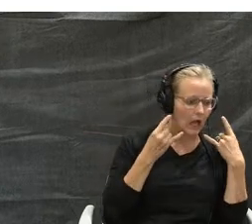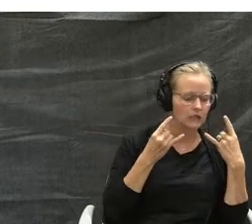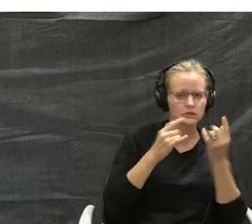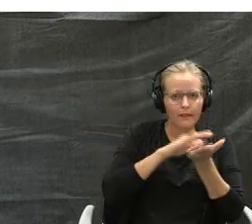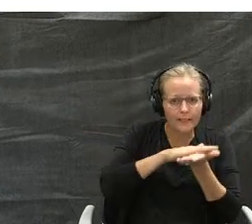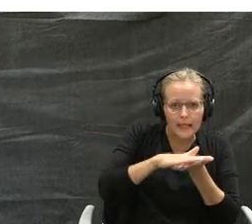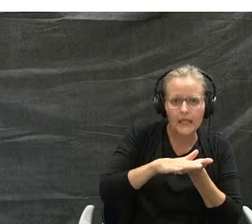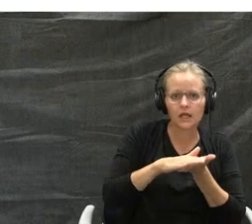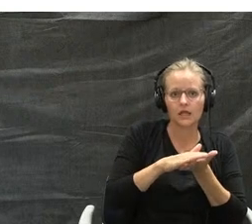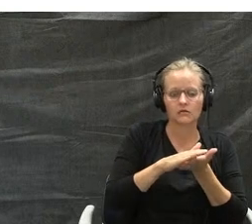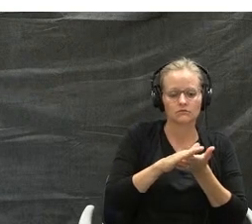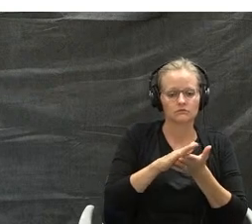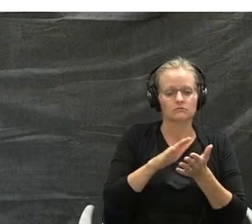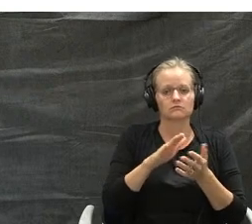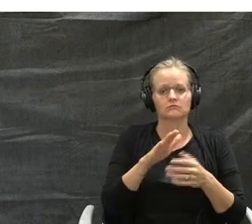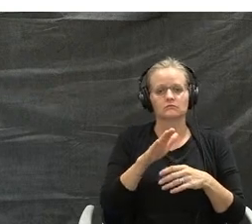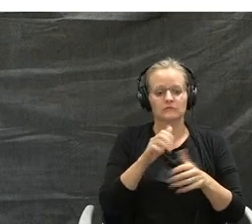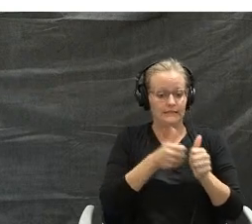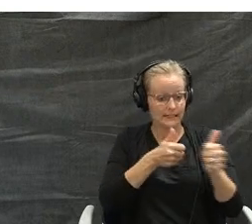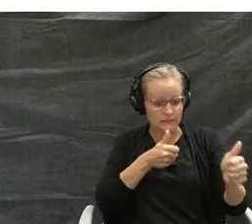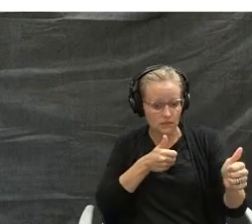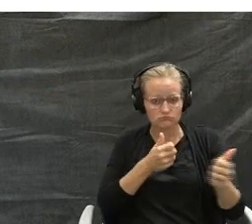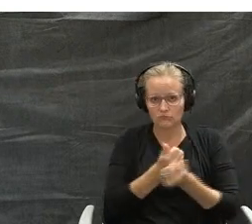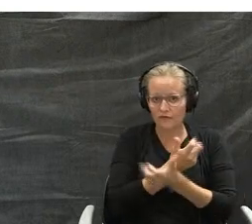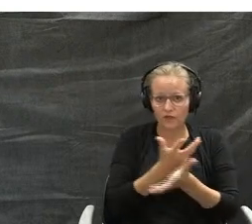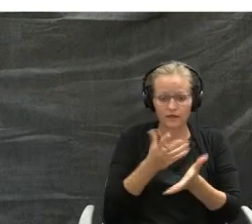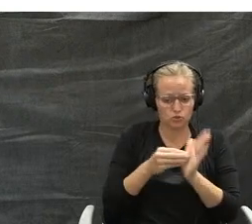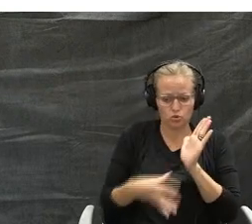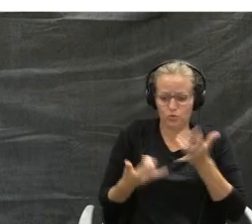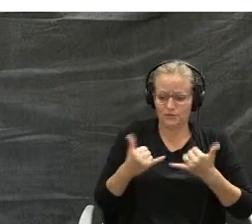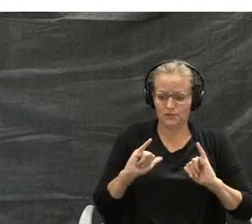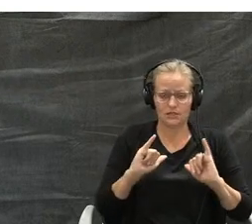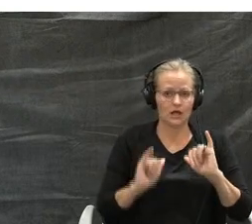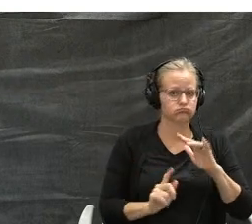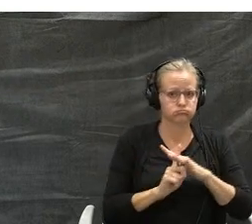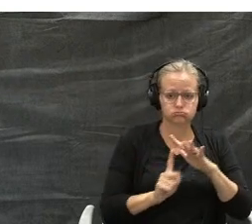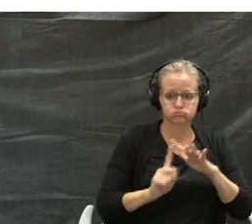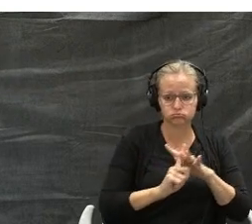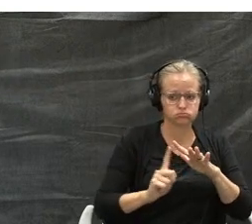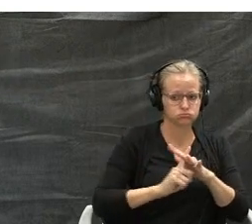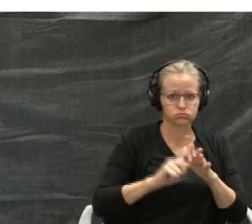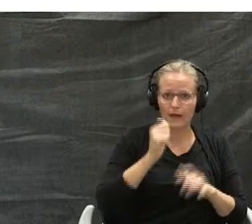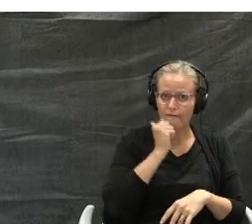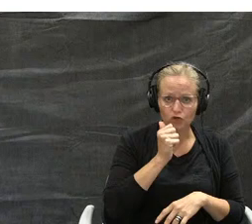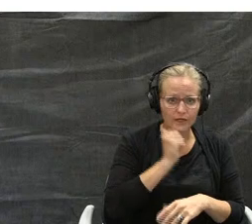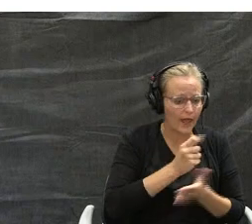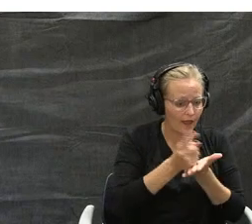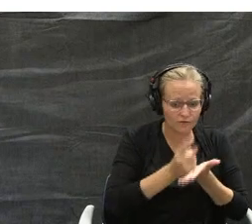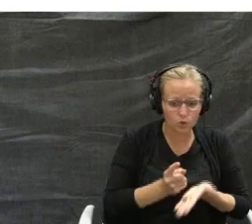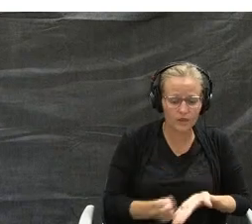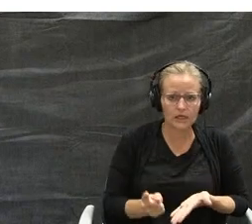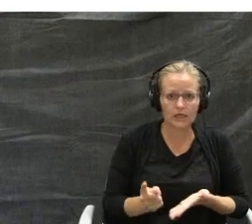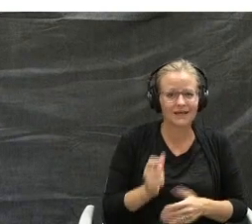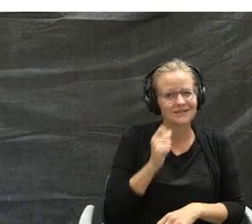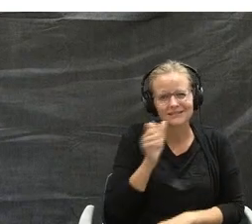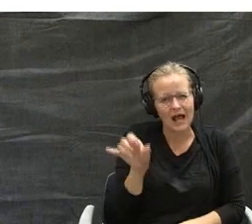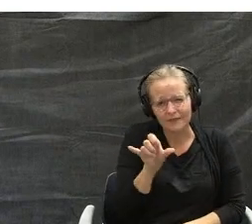show up week after week even though it is not the same as it has been in past summers, meaning they can't play as much or interact as much.